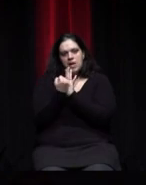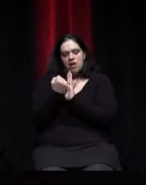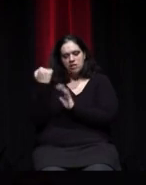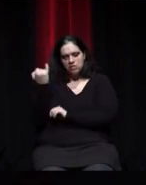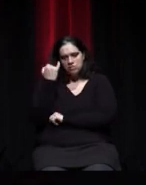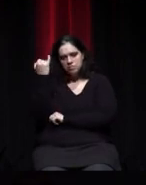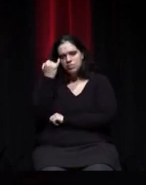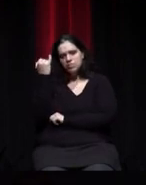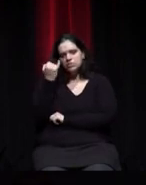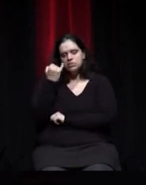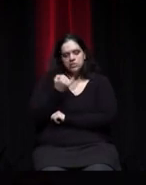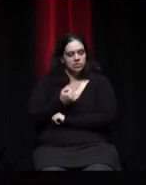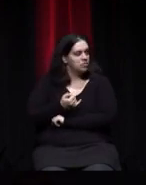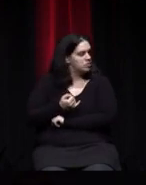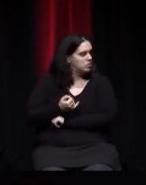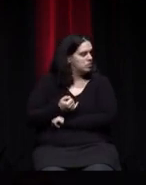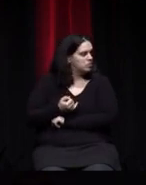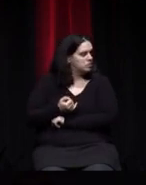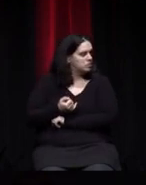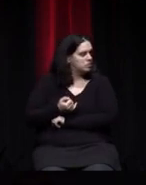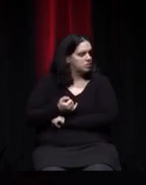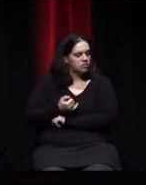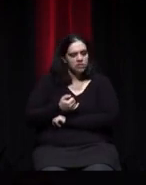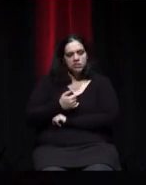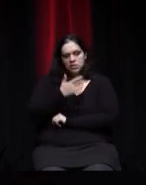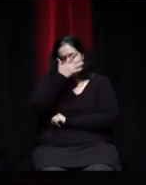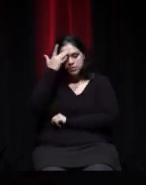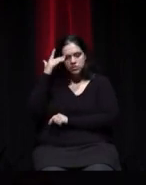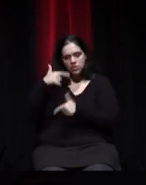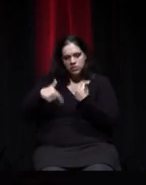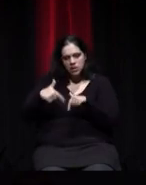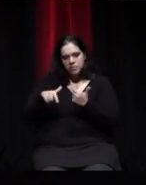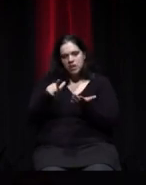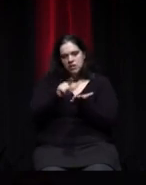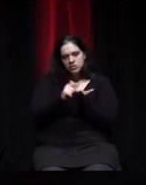about the press and cultural journalism.